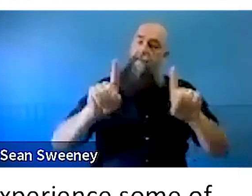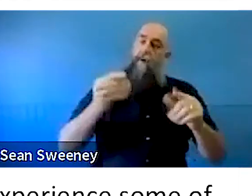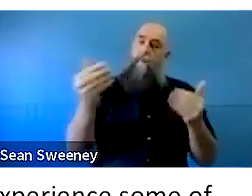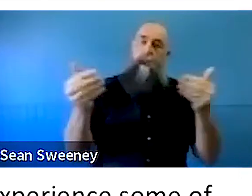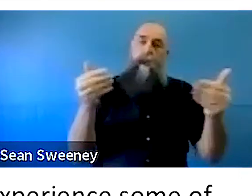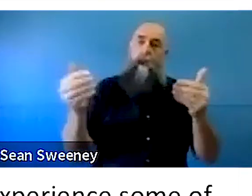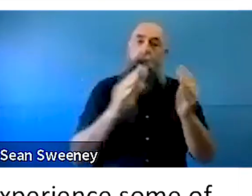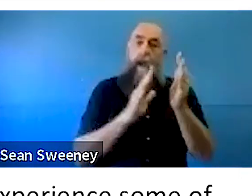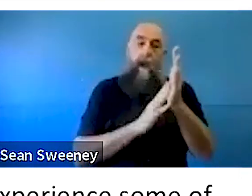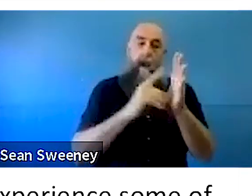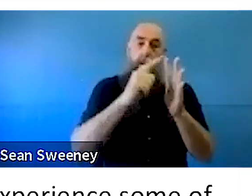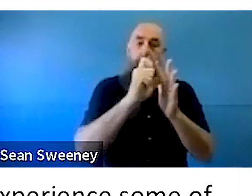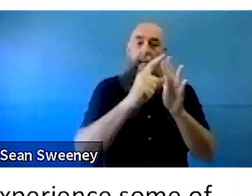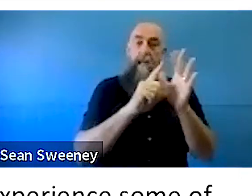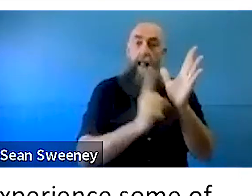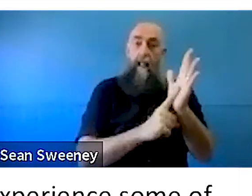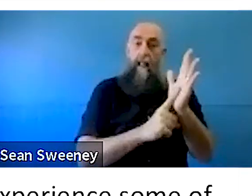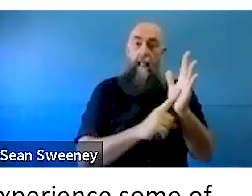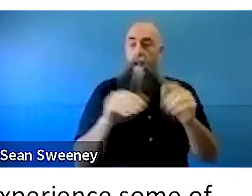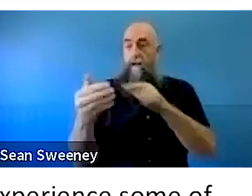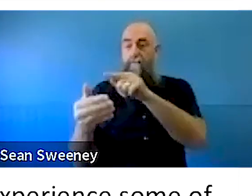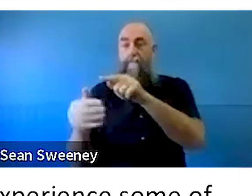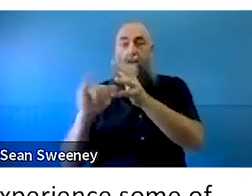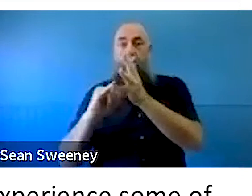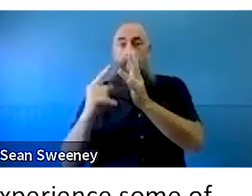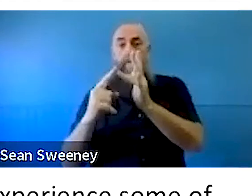social in terms of disability.